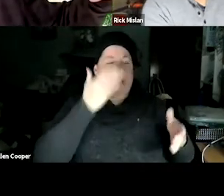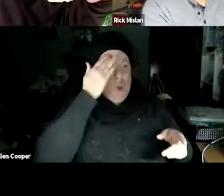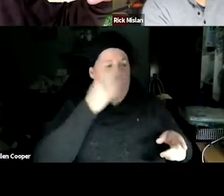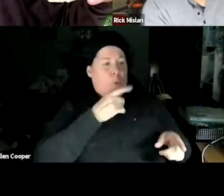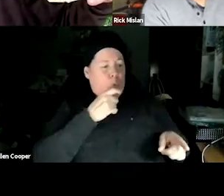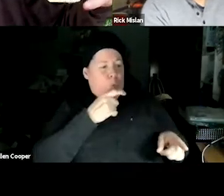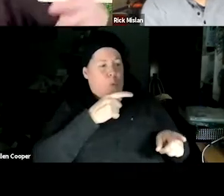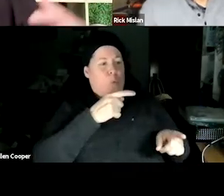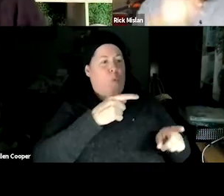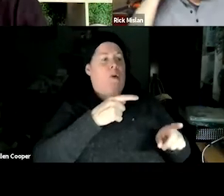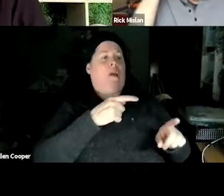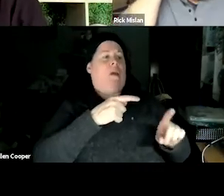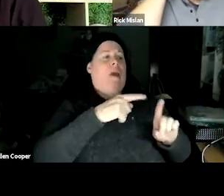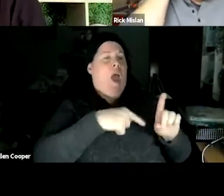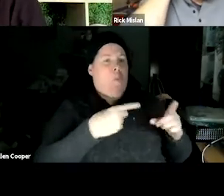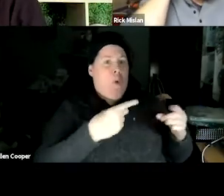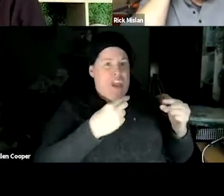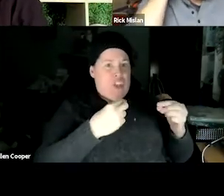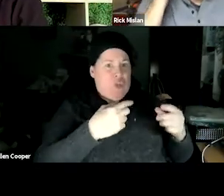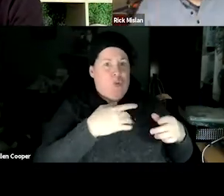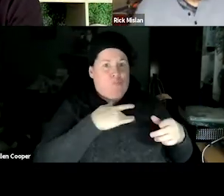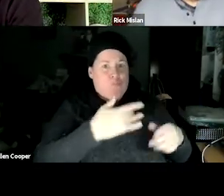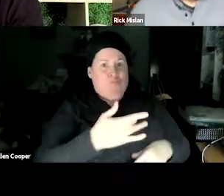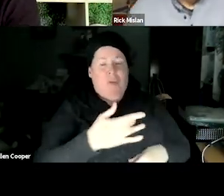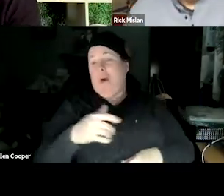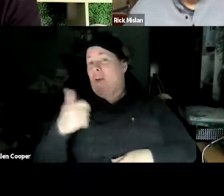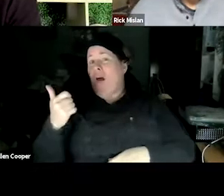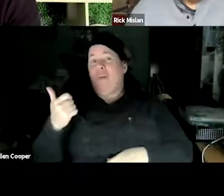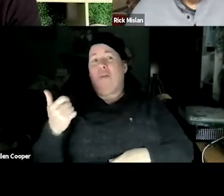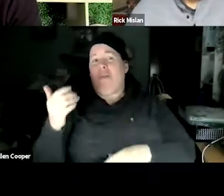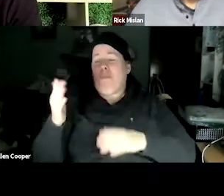tools and techniques, another actor you might only have a slice of information.